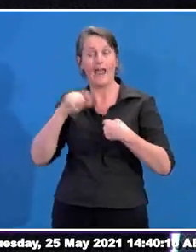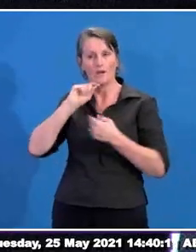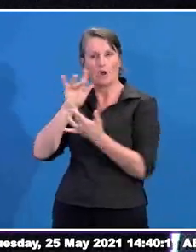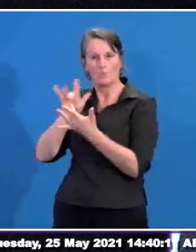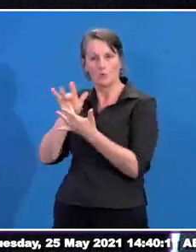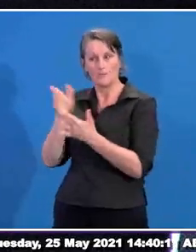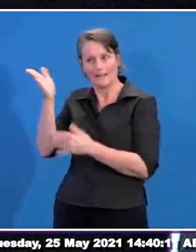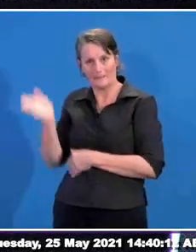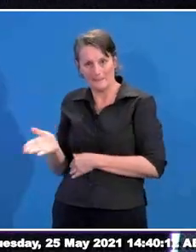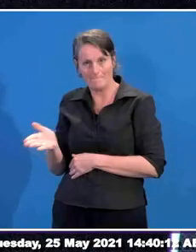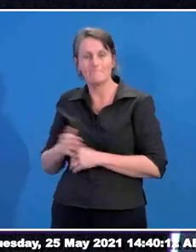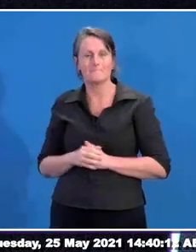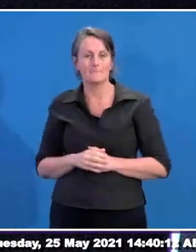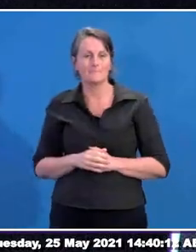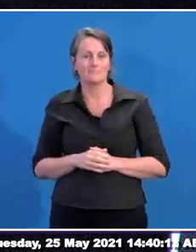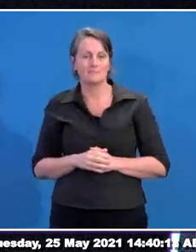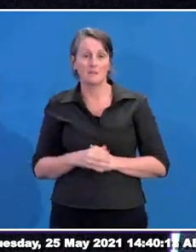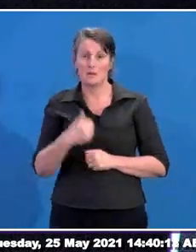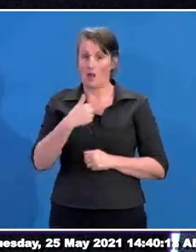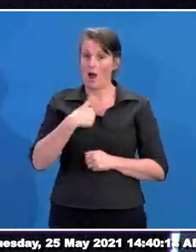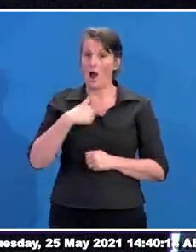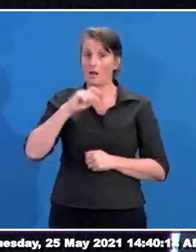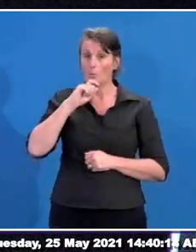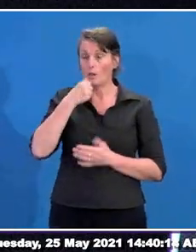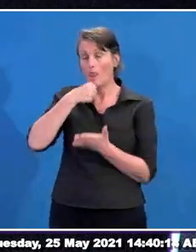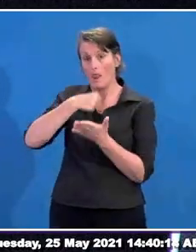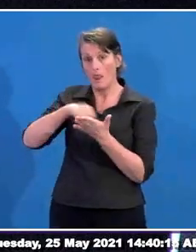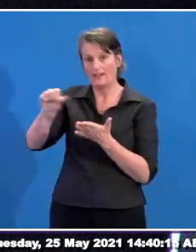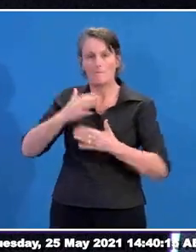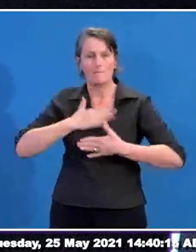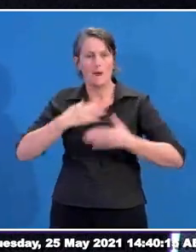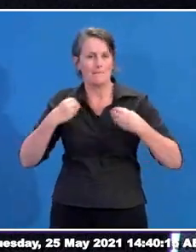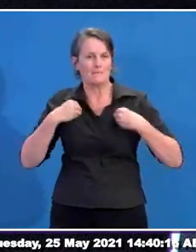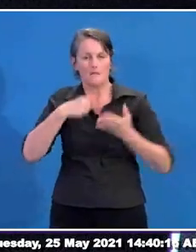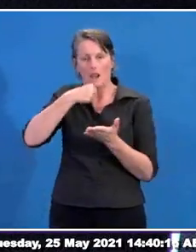I would normally write a letter on my own letterhead then, stating who I am and